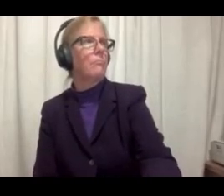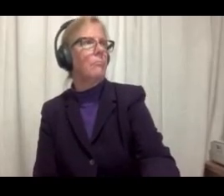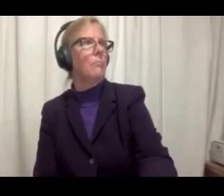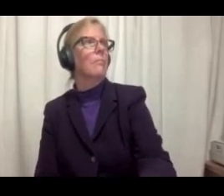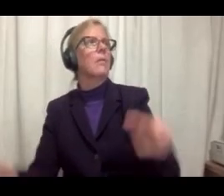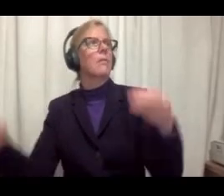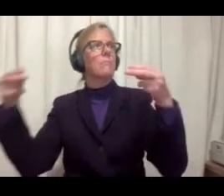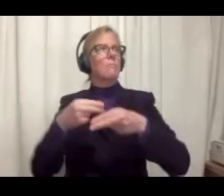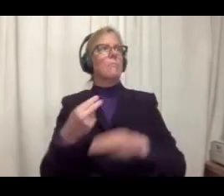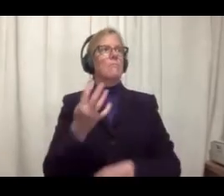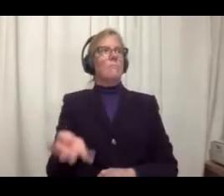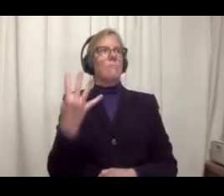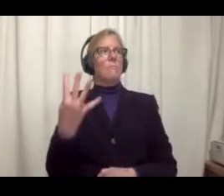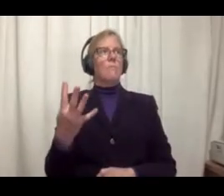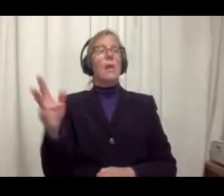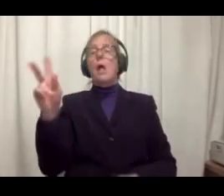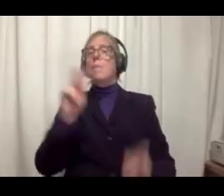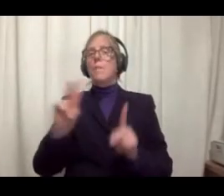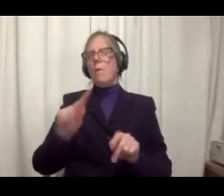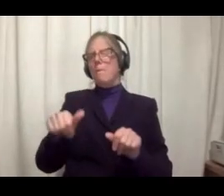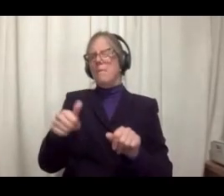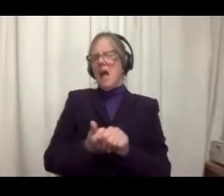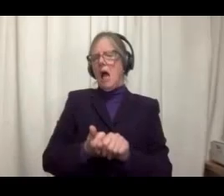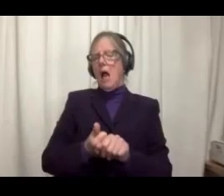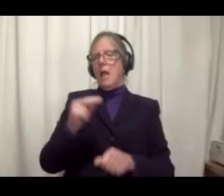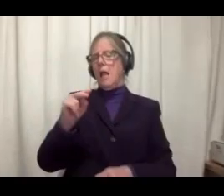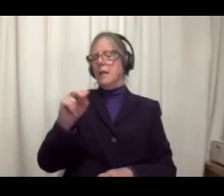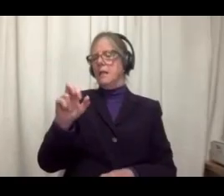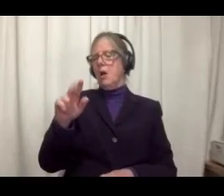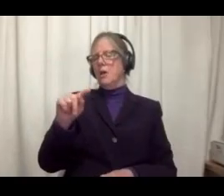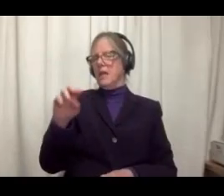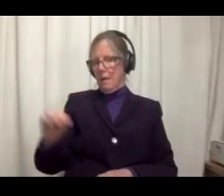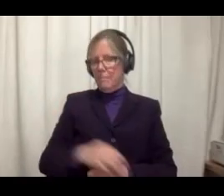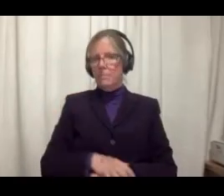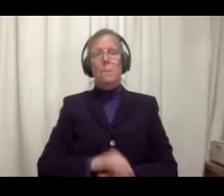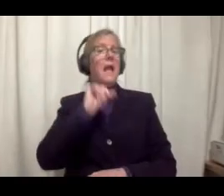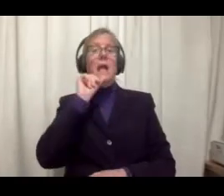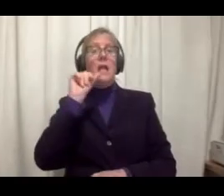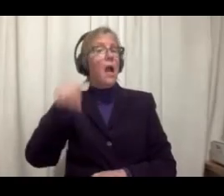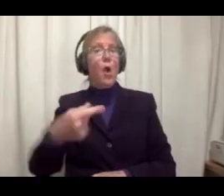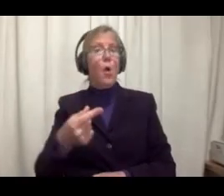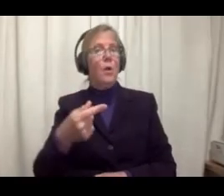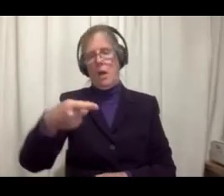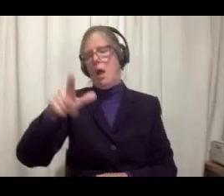One of the best parts about the NCRTM is that it’s not just a platform, it’s a team.